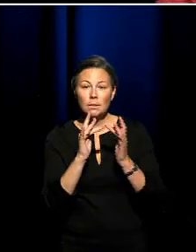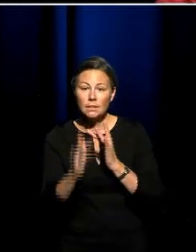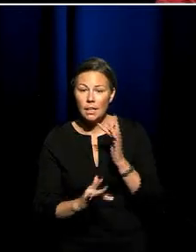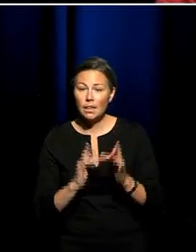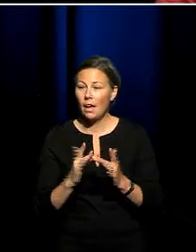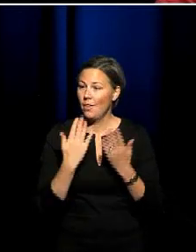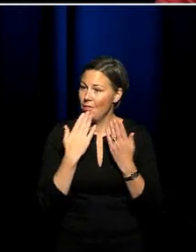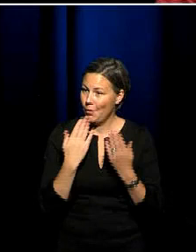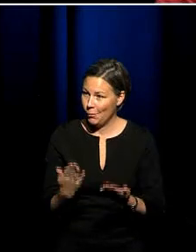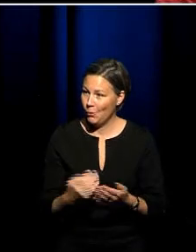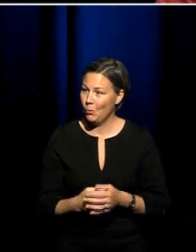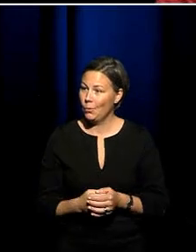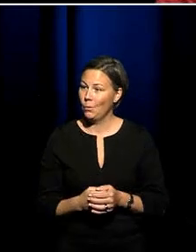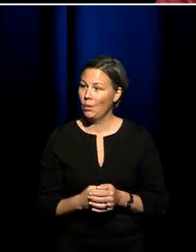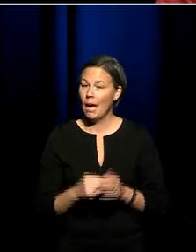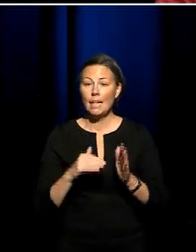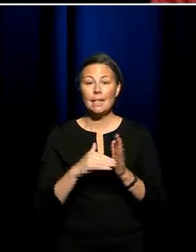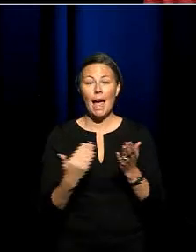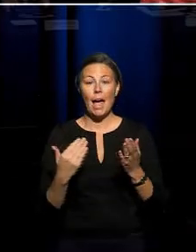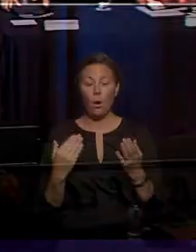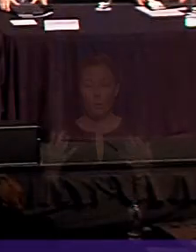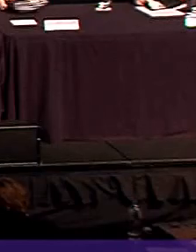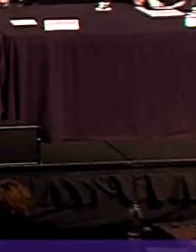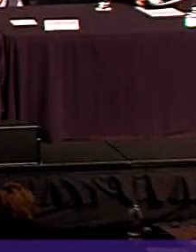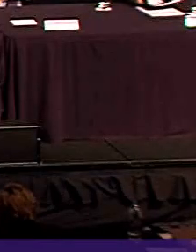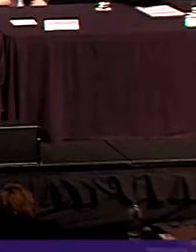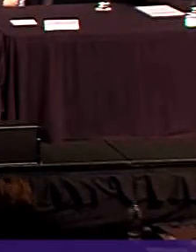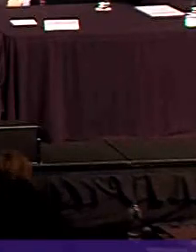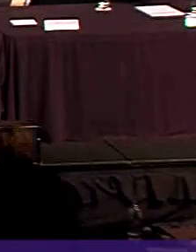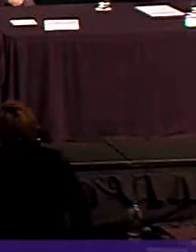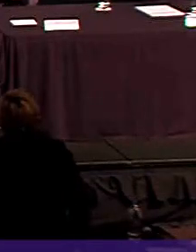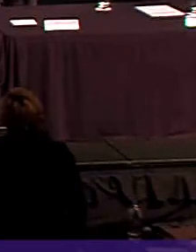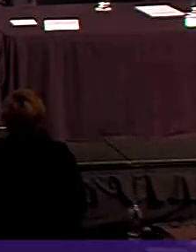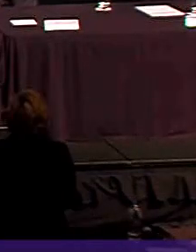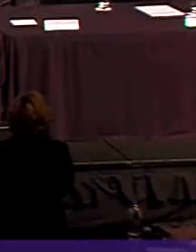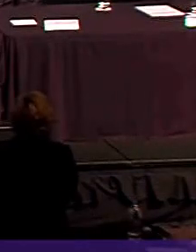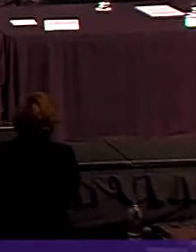The Commission will now adjourn